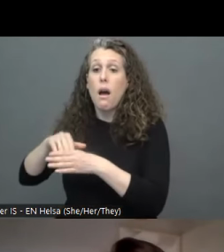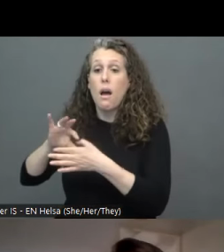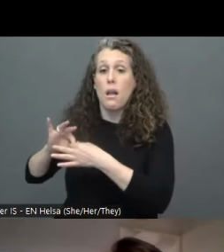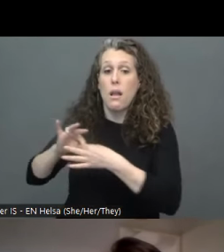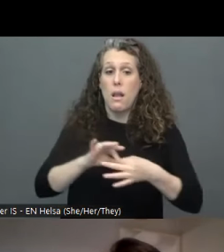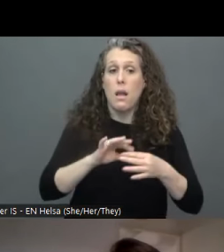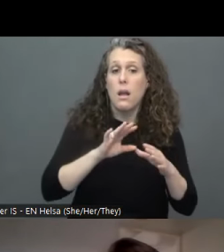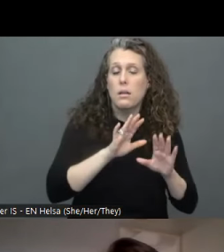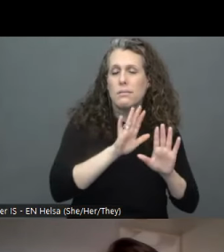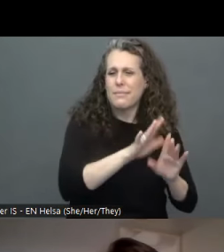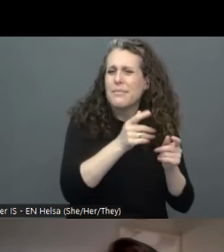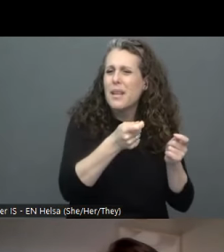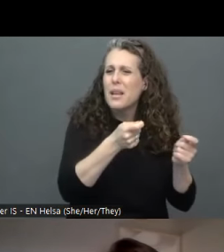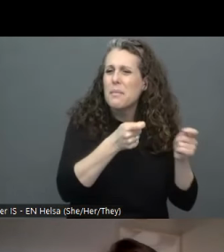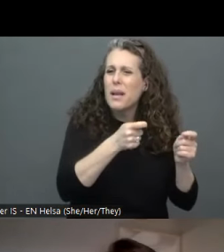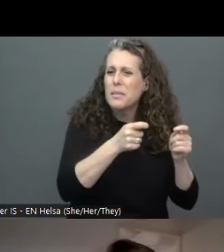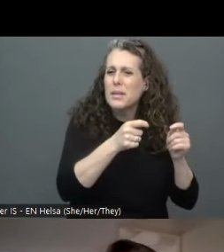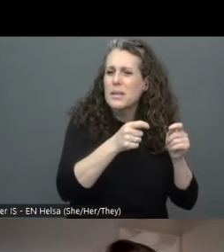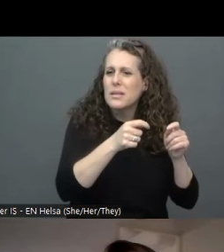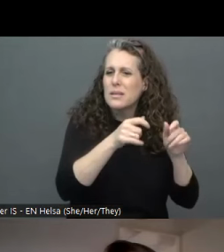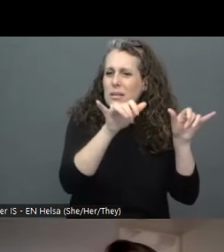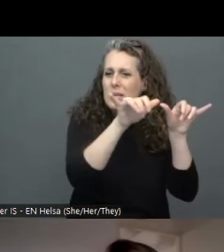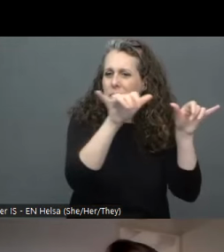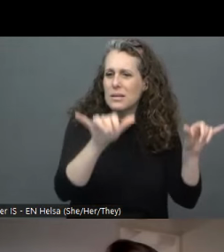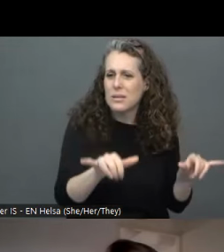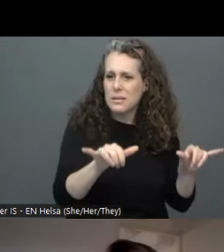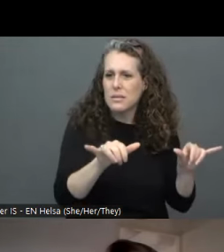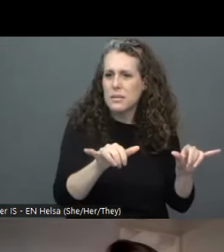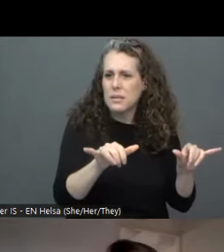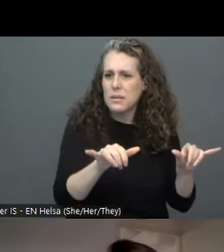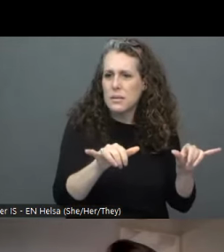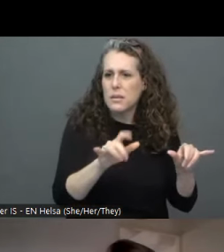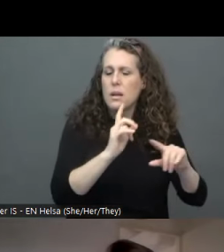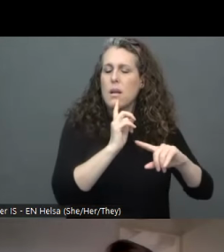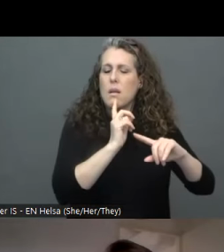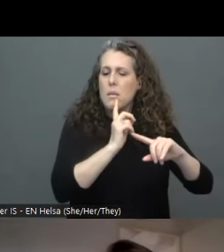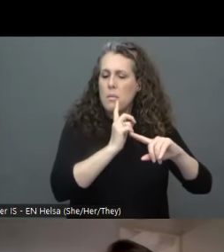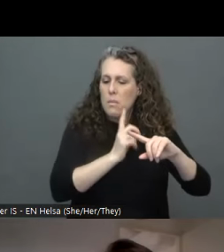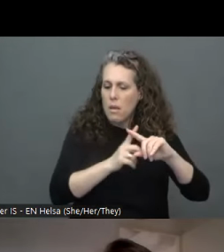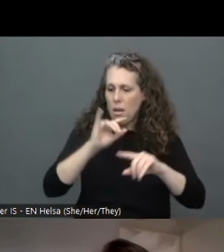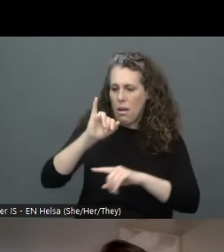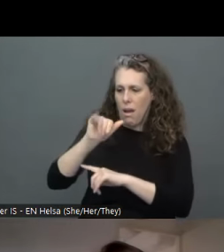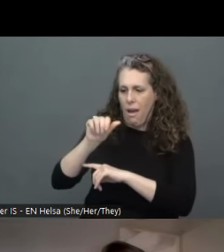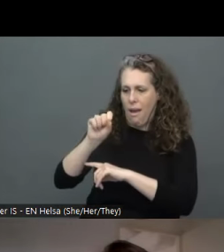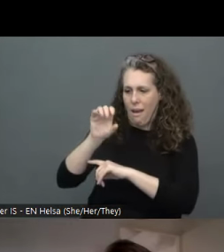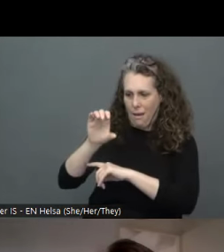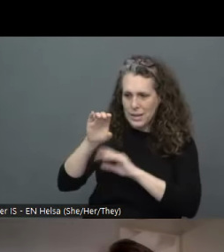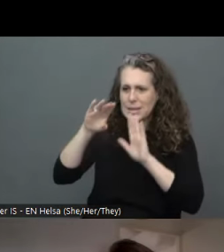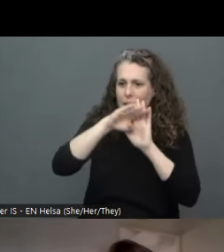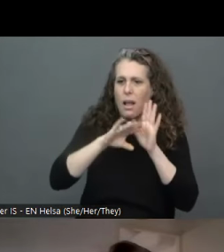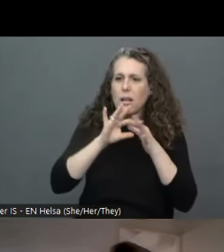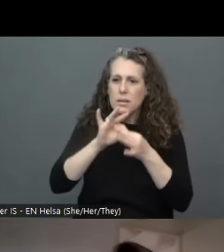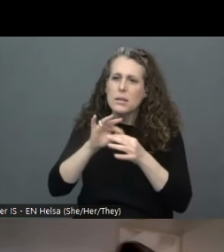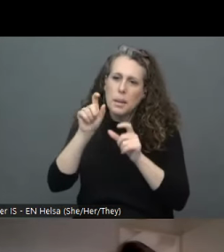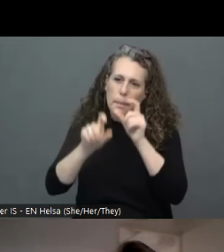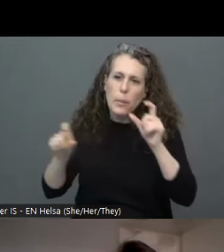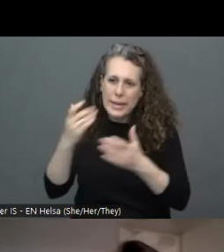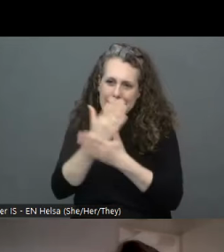more most of action from the IASC Guidelines for persons with disabilities around data and